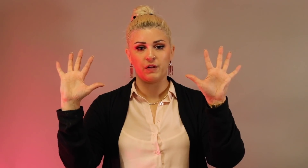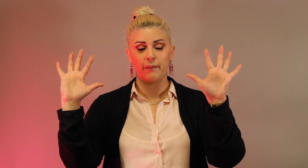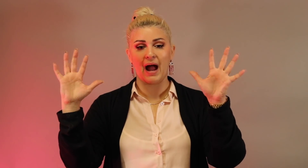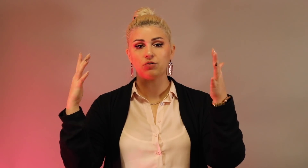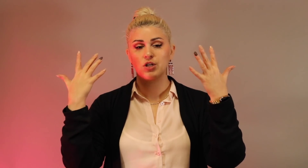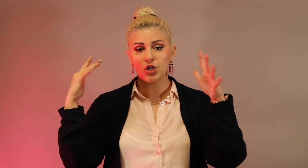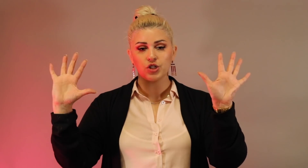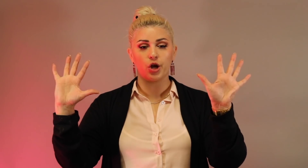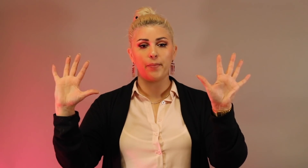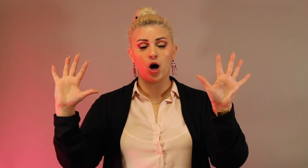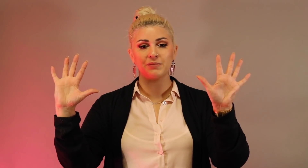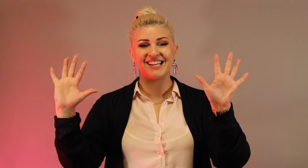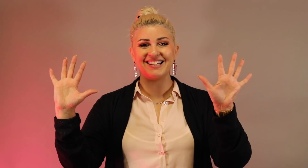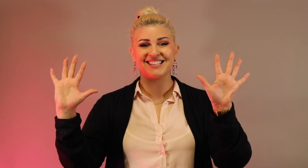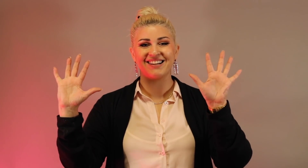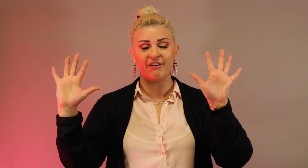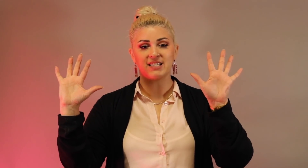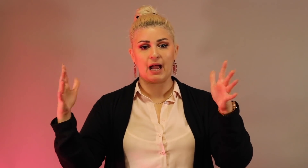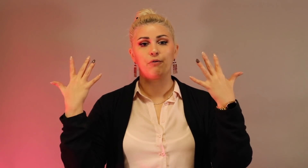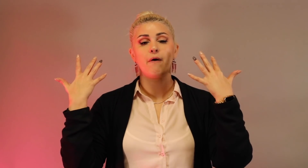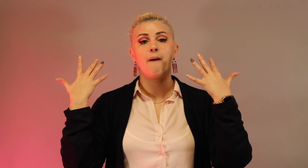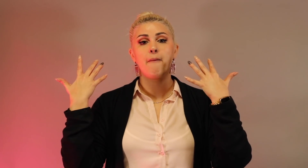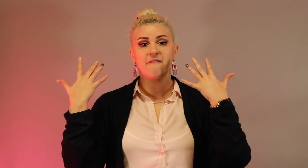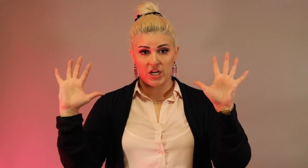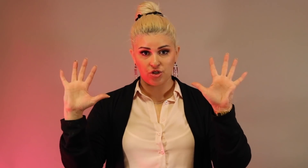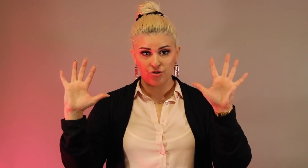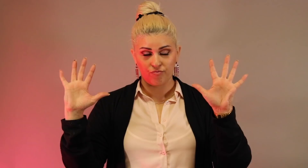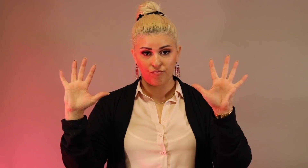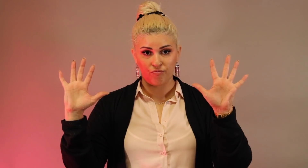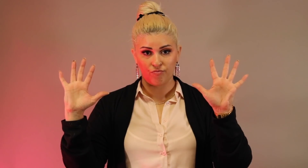Flick 'em out so your palms and facing out, finish, finish.